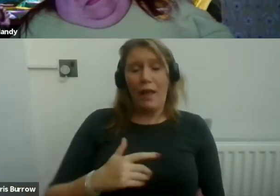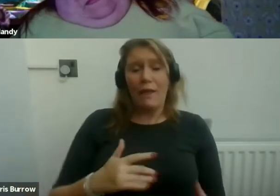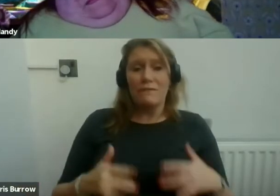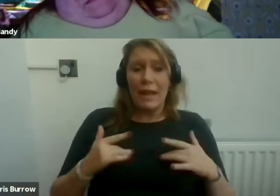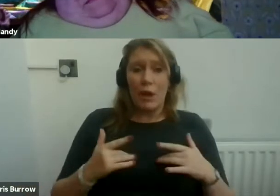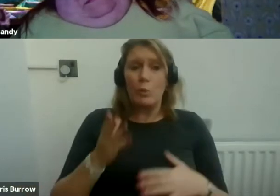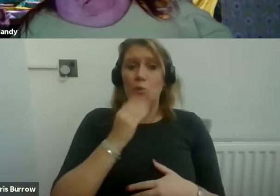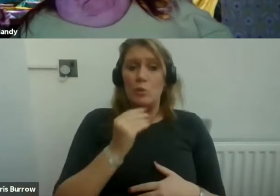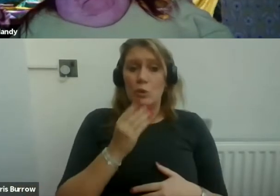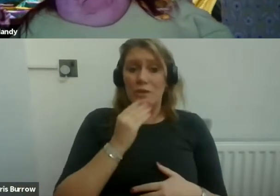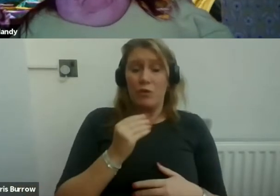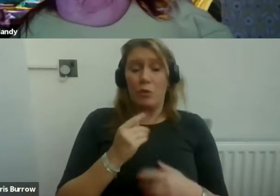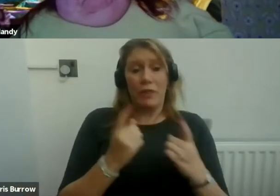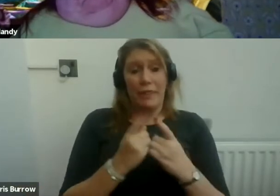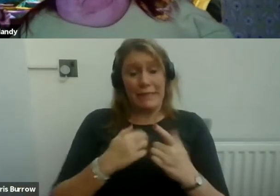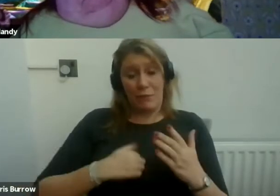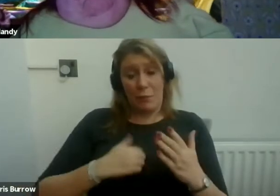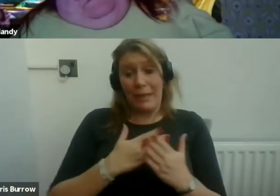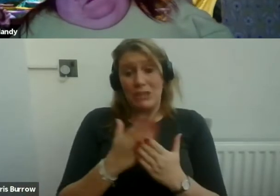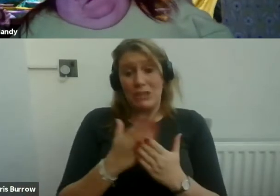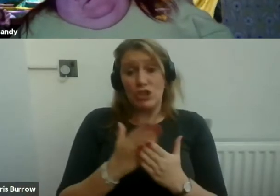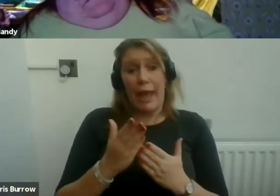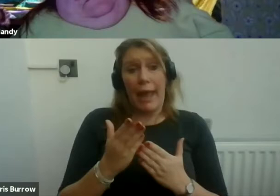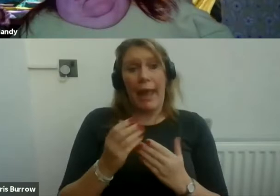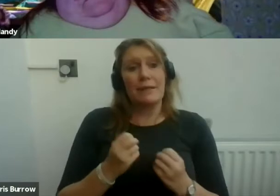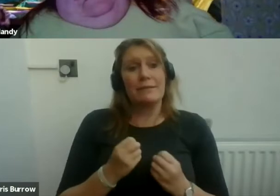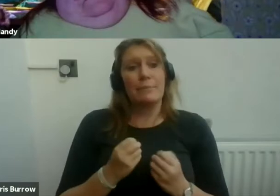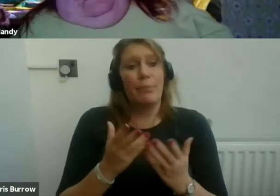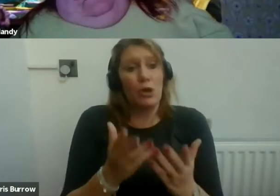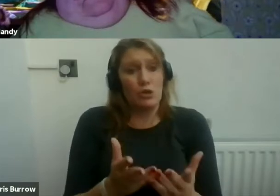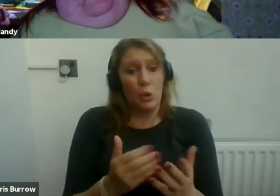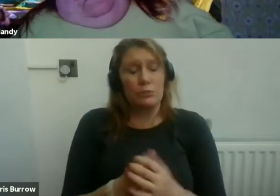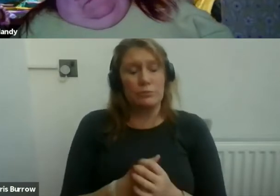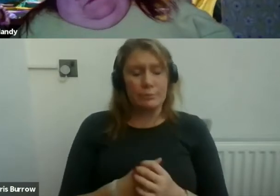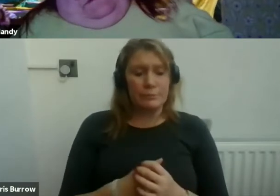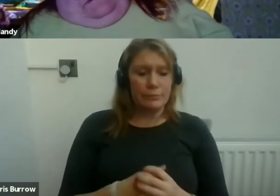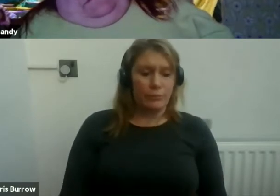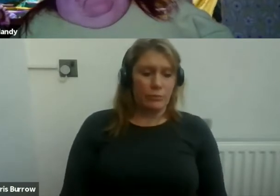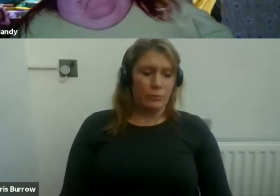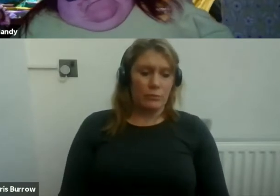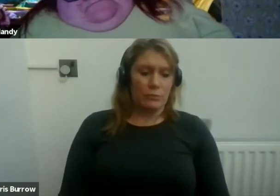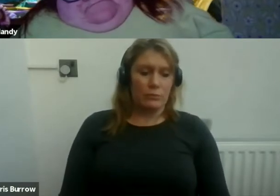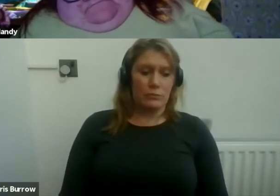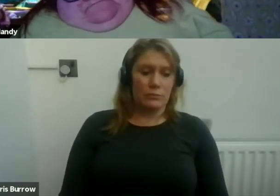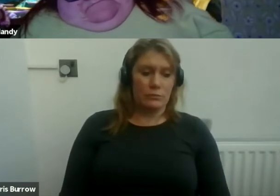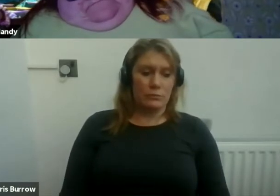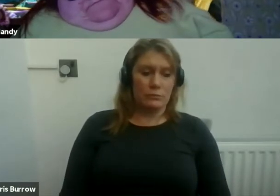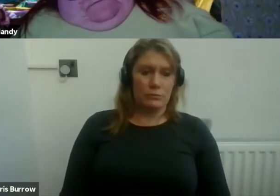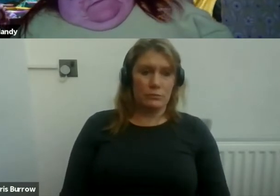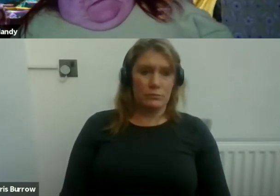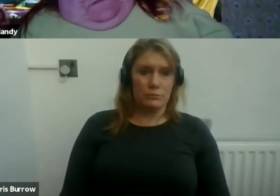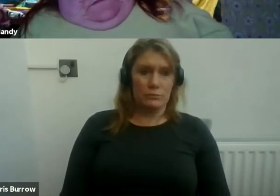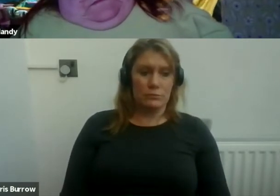me to share and pass on. All of us, from